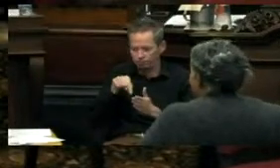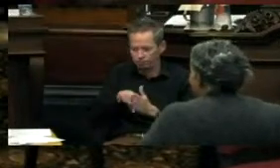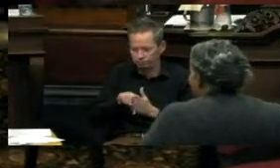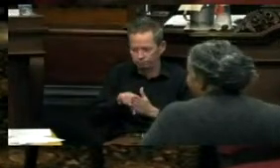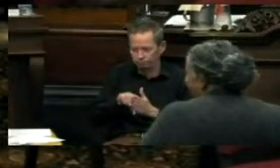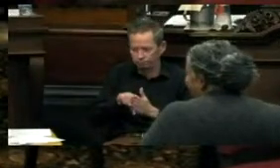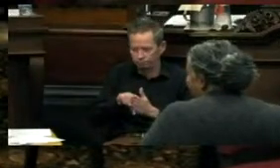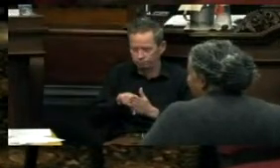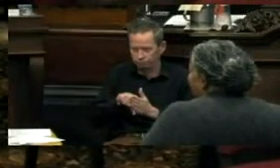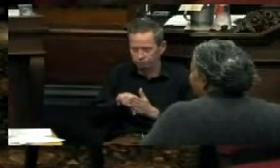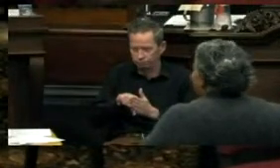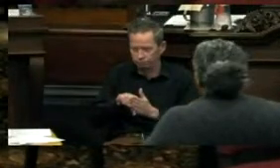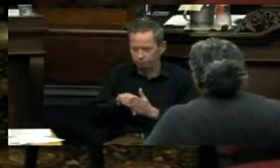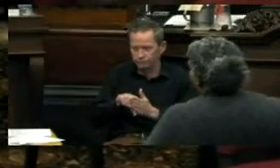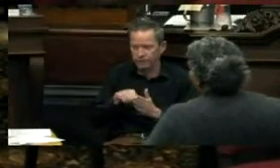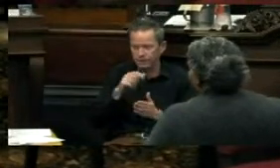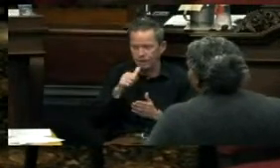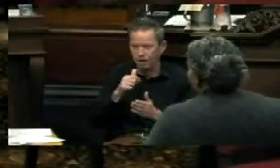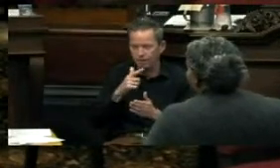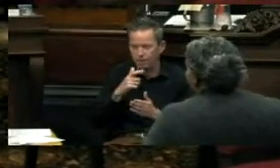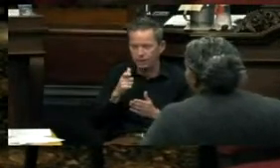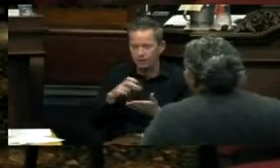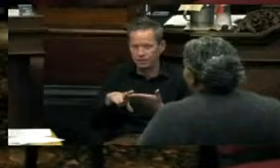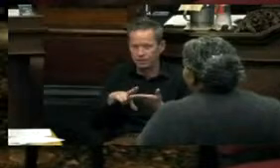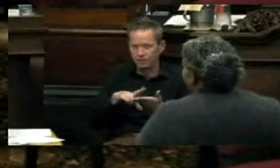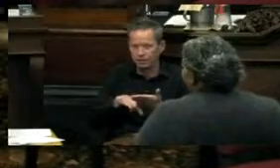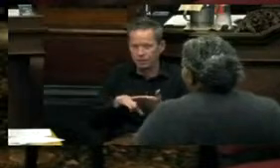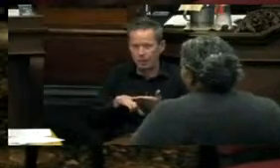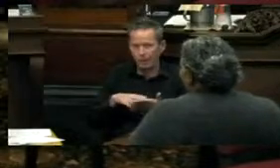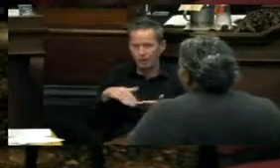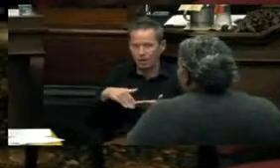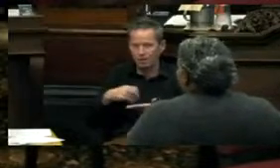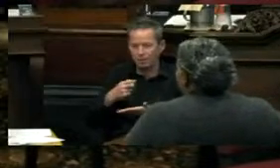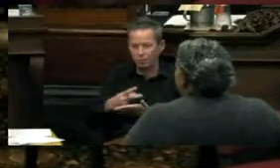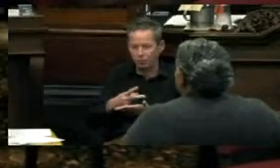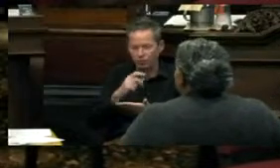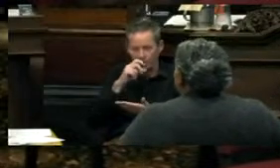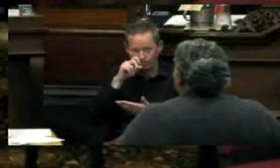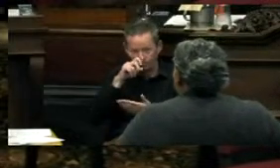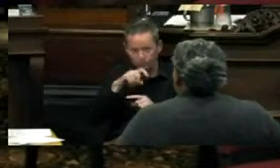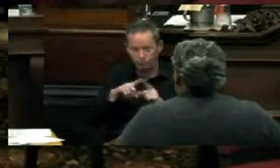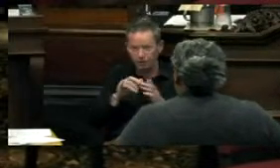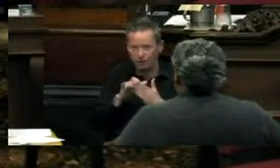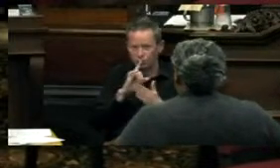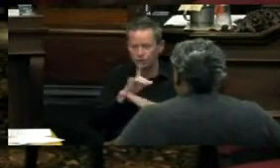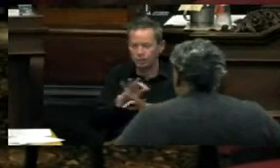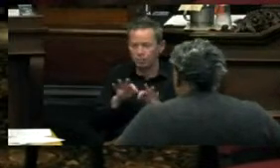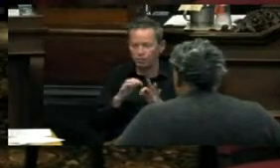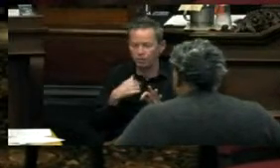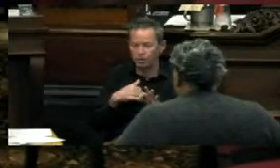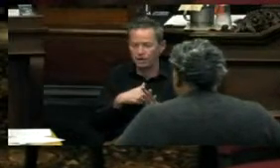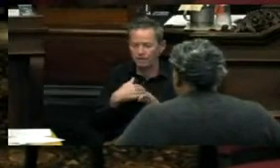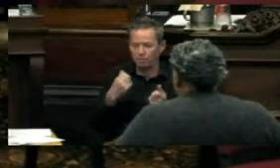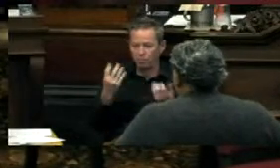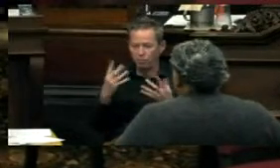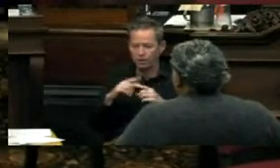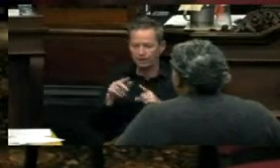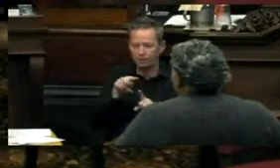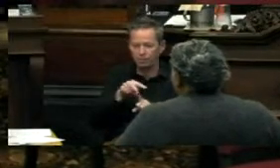certainly that's a part of our conversations. We haven't delved down that rabbit hole just as of